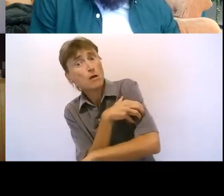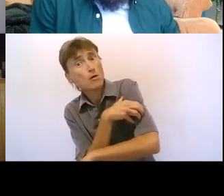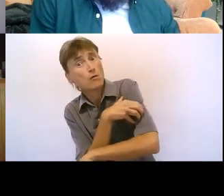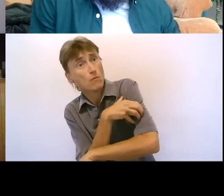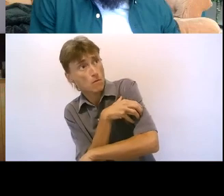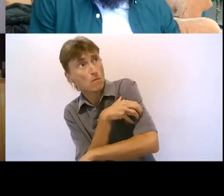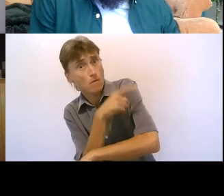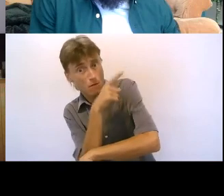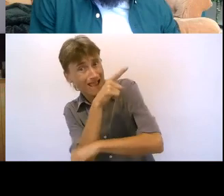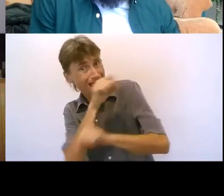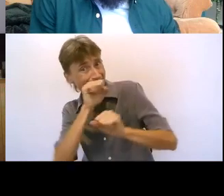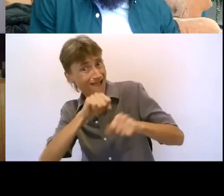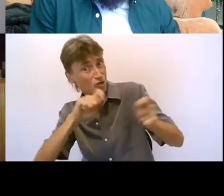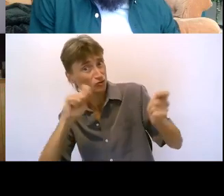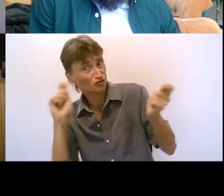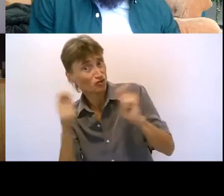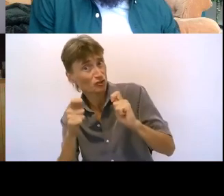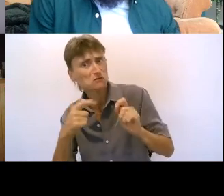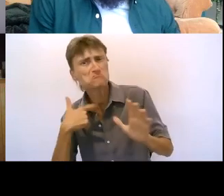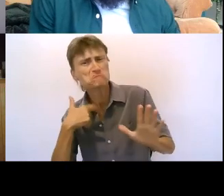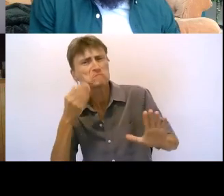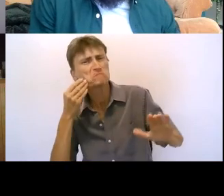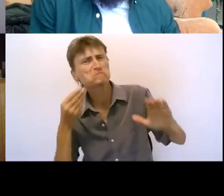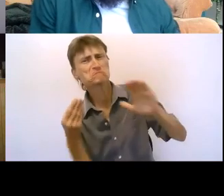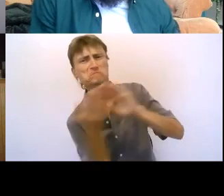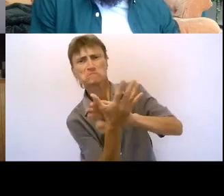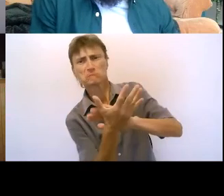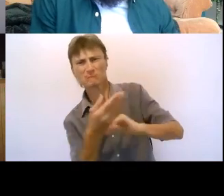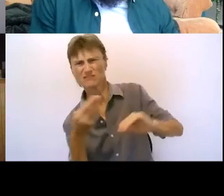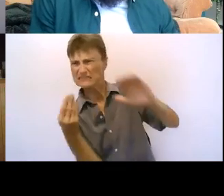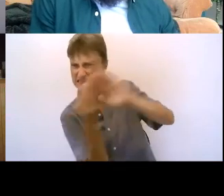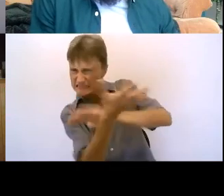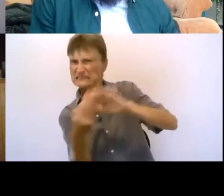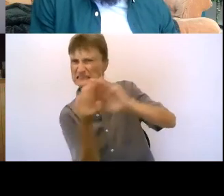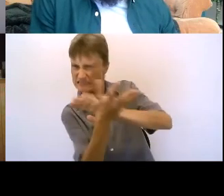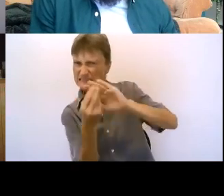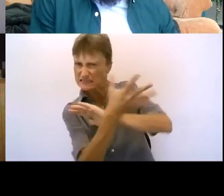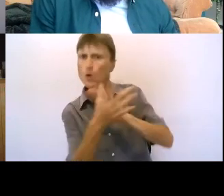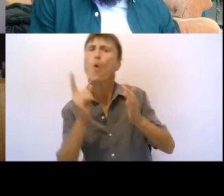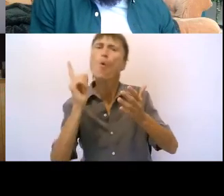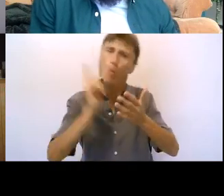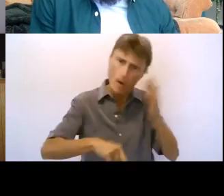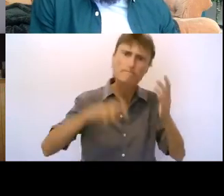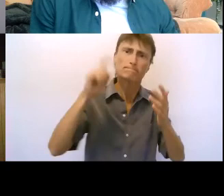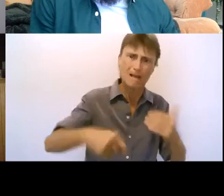and I so for me, I think it's also really important to, as I move forward to begin to